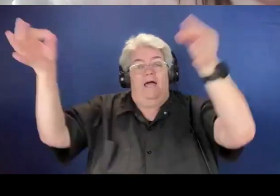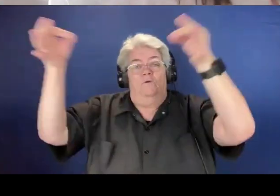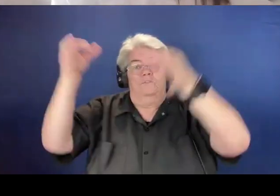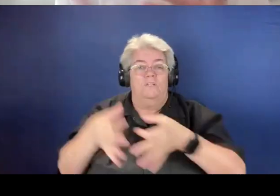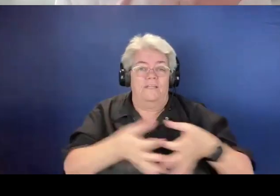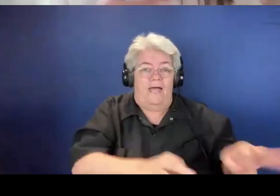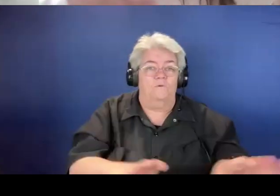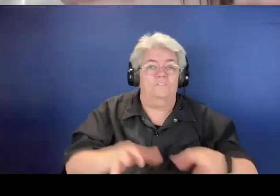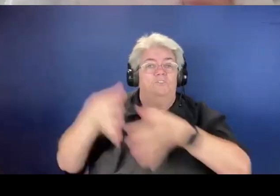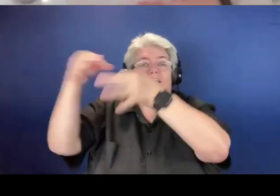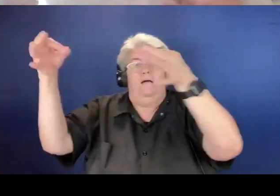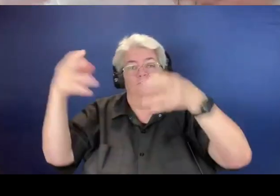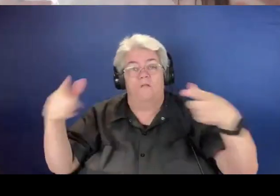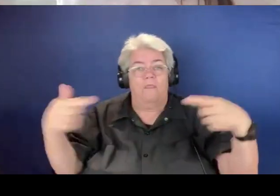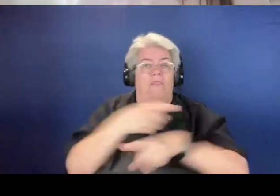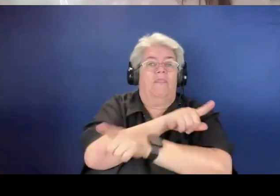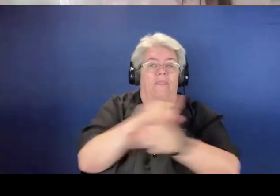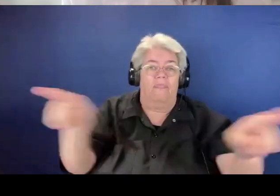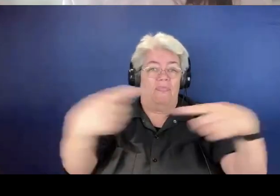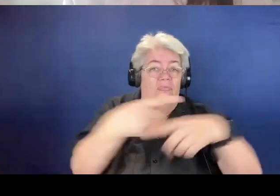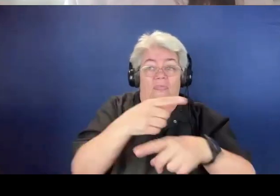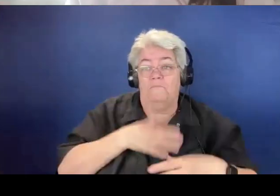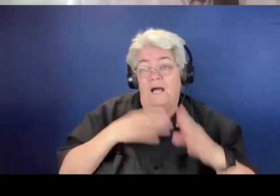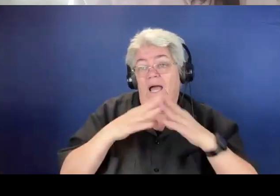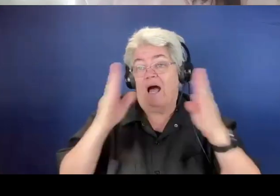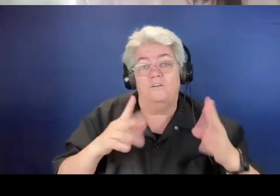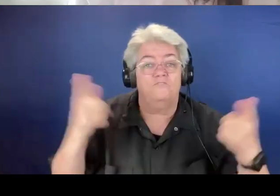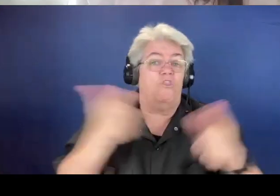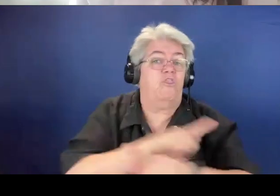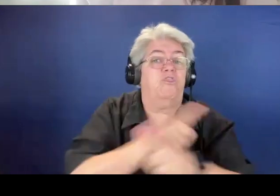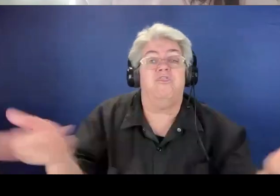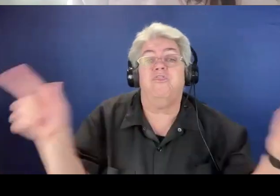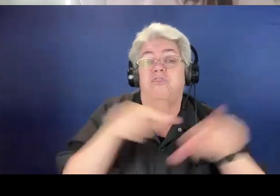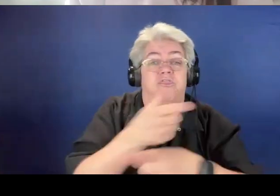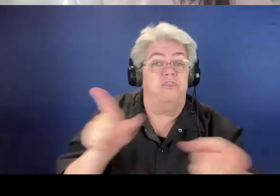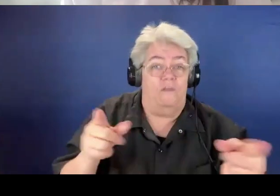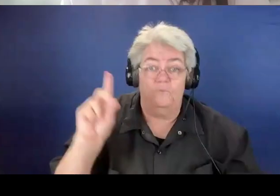household where we just fluidly mix between the two.